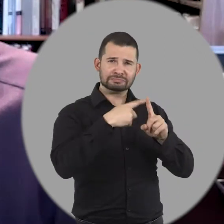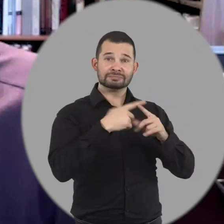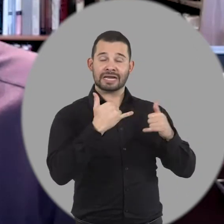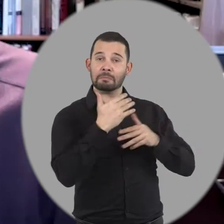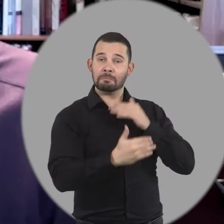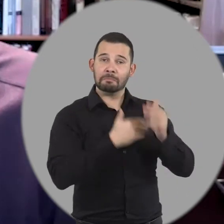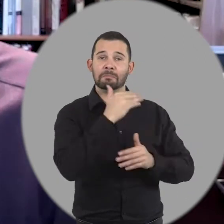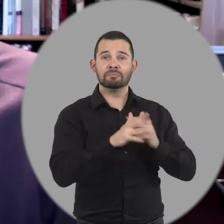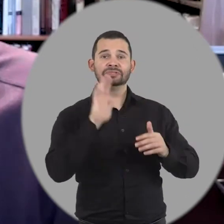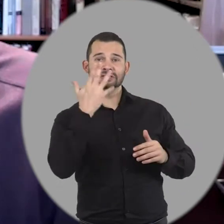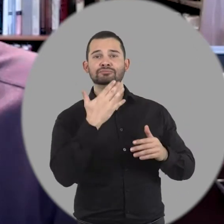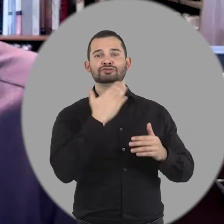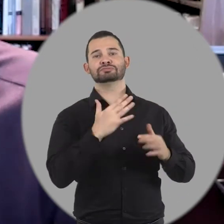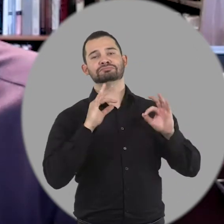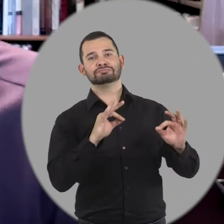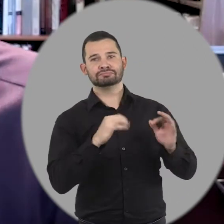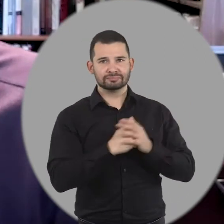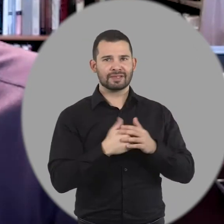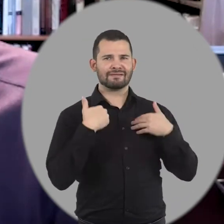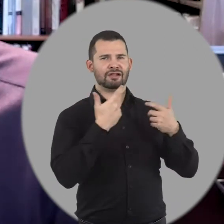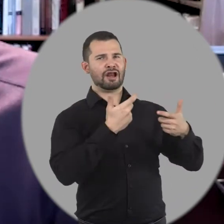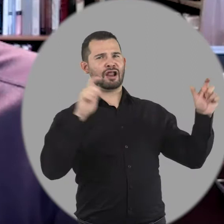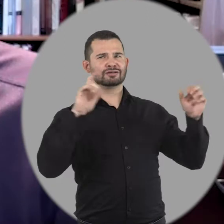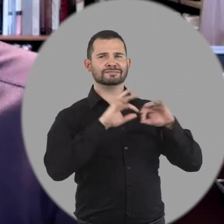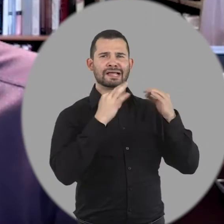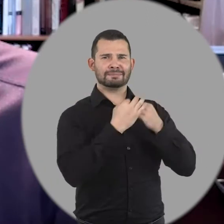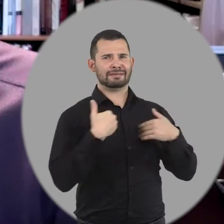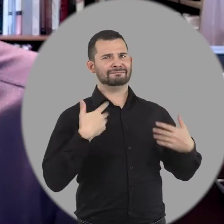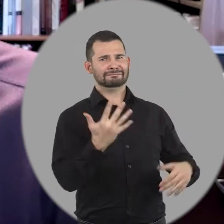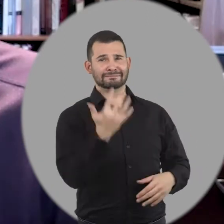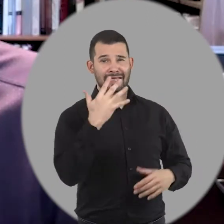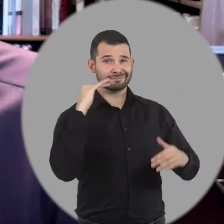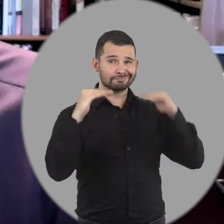quite well. I'm feeling, we have a large family. We have five adult children now